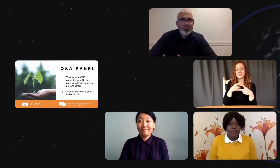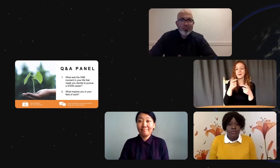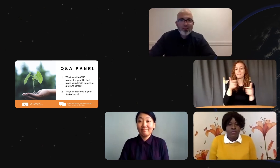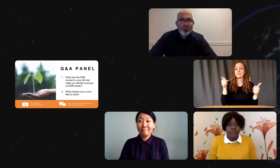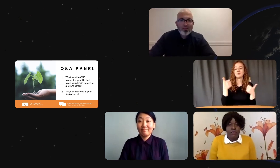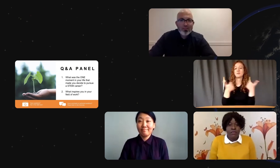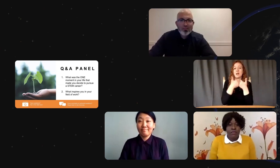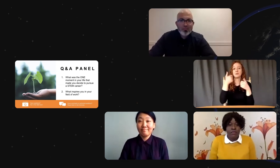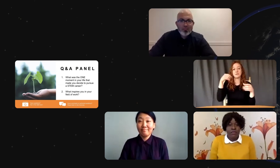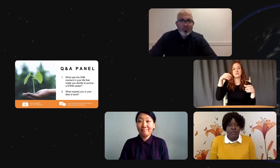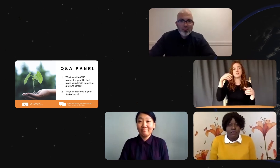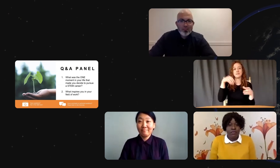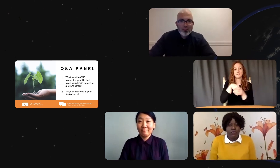Sure.